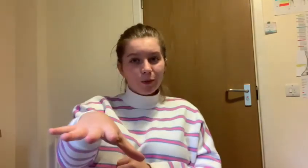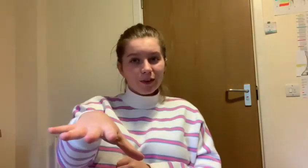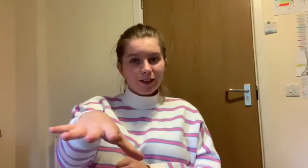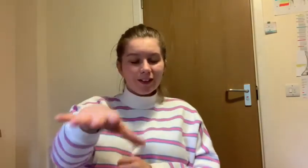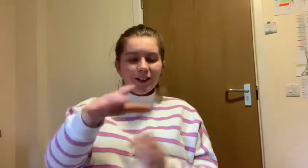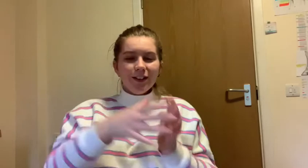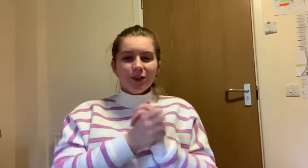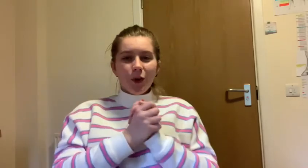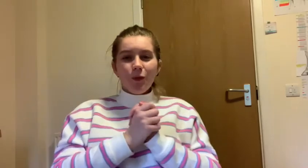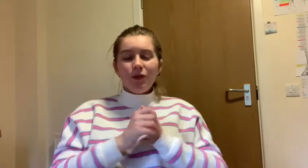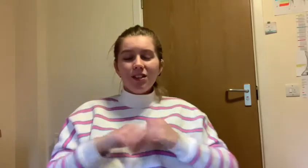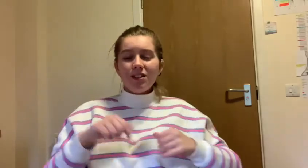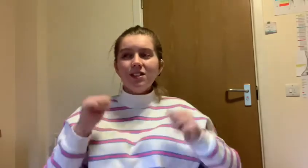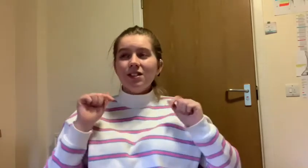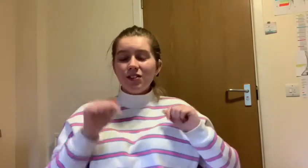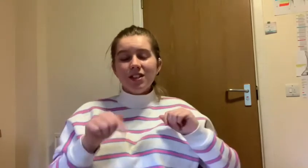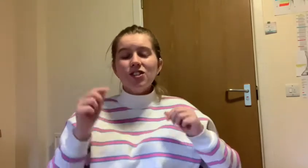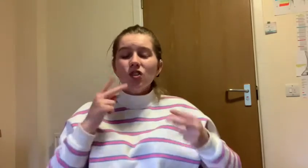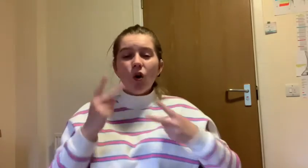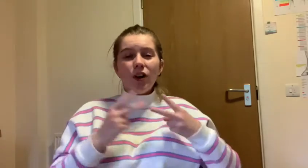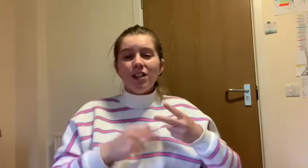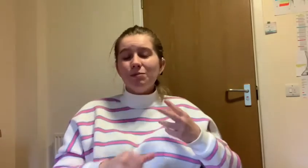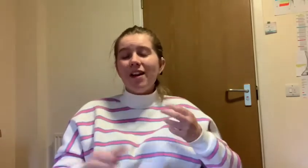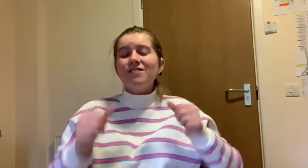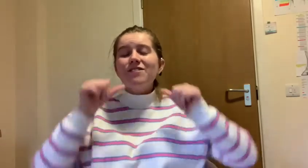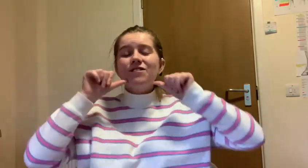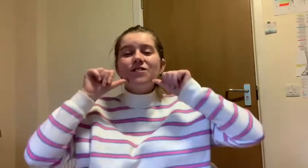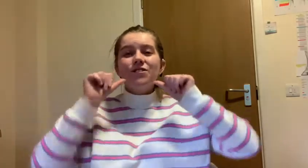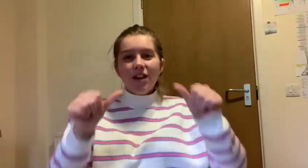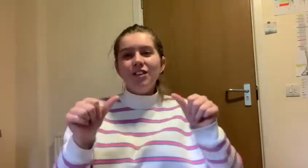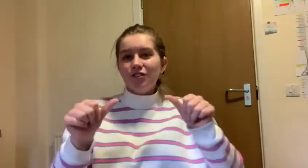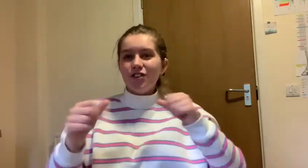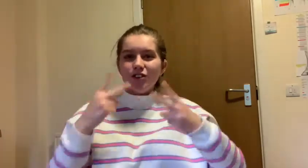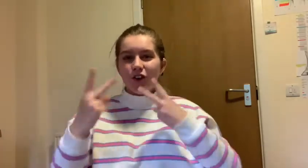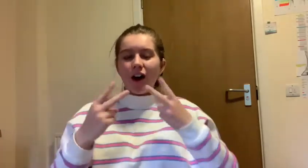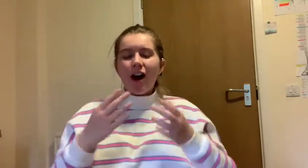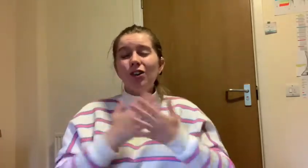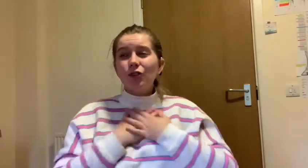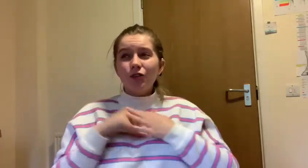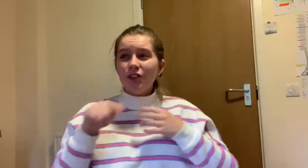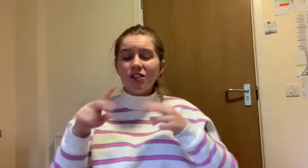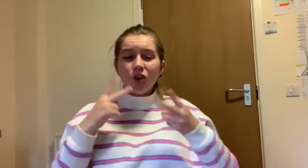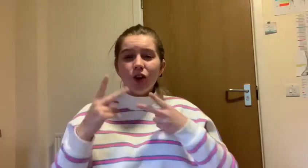This song is my favorite song, I love this song.